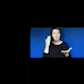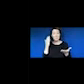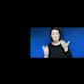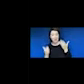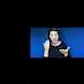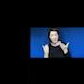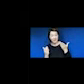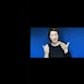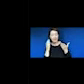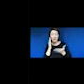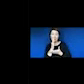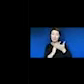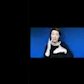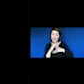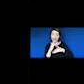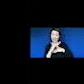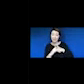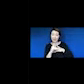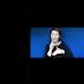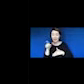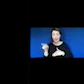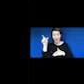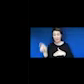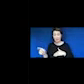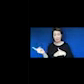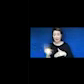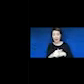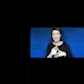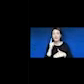didn't have that consistent work year round, because with student workers they can only